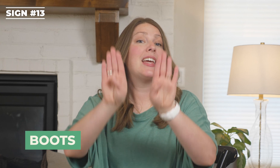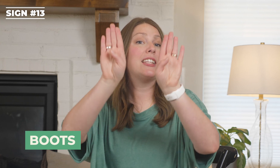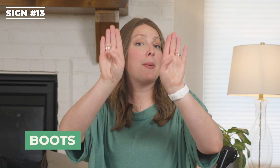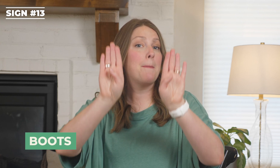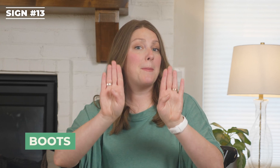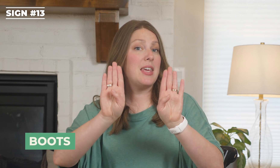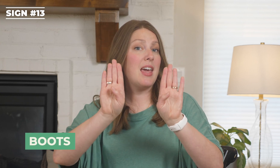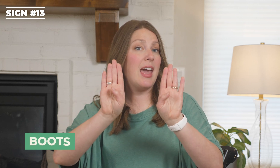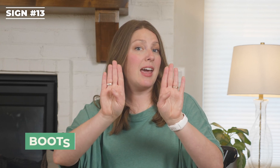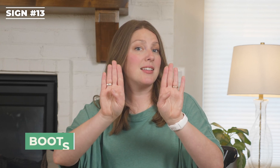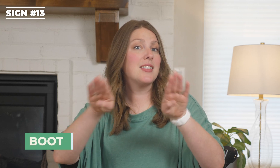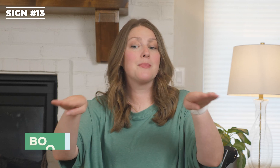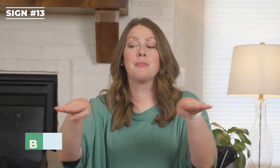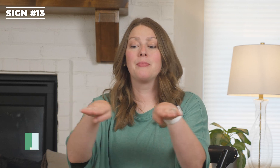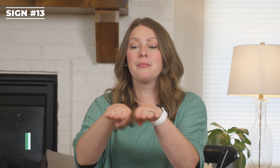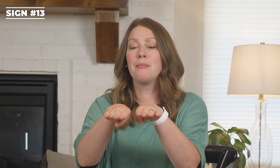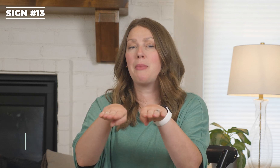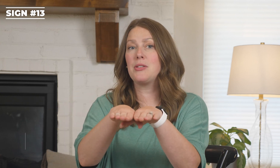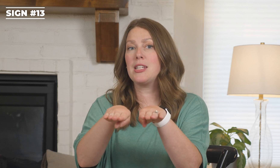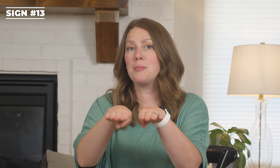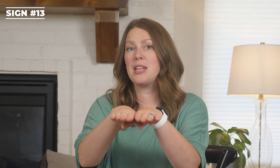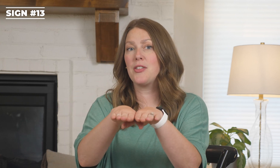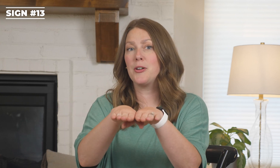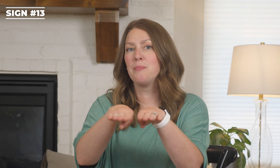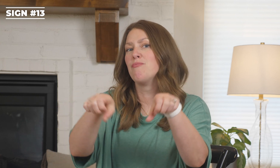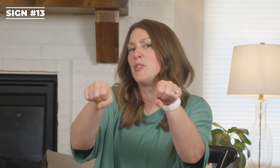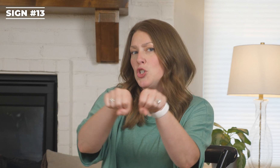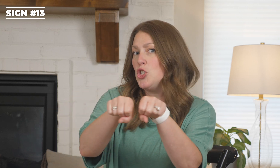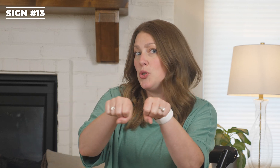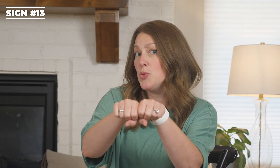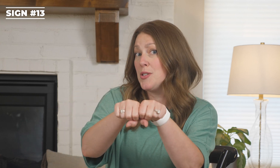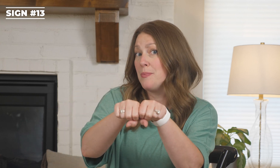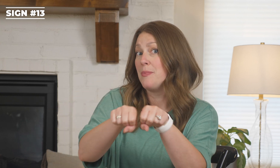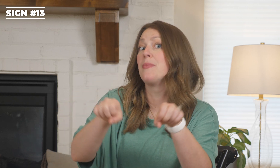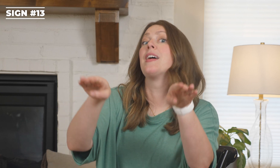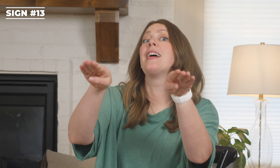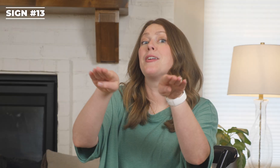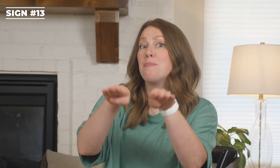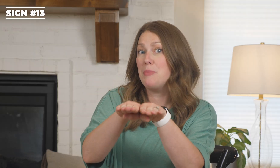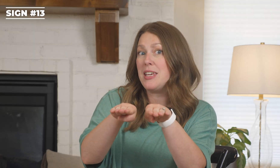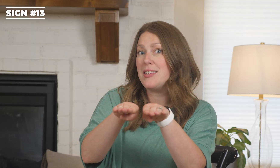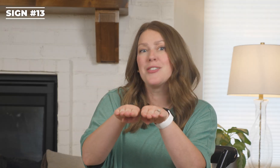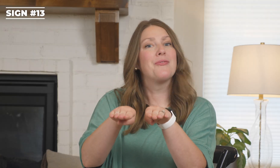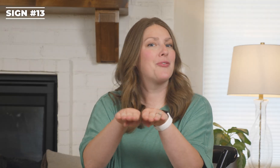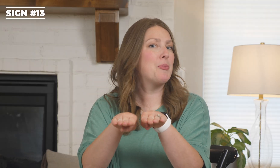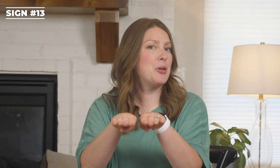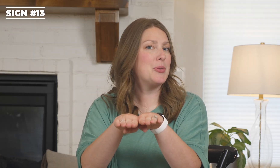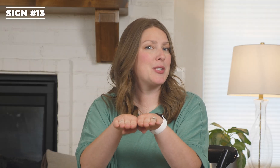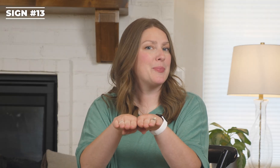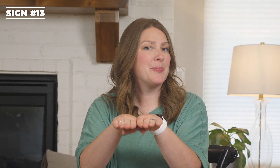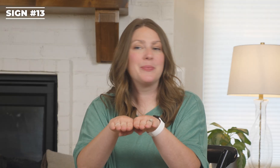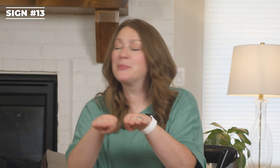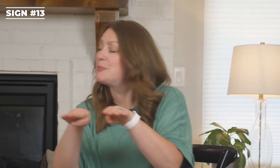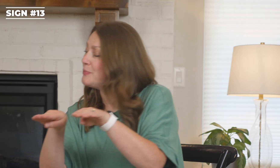It's be hands bouncing them together. Shoes. Bees for boots.